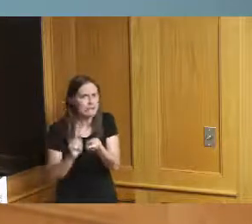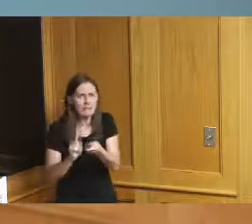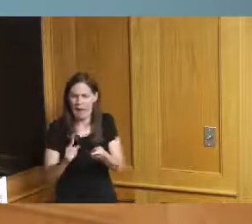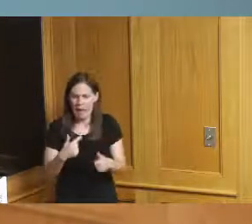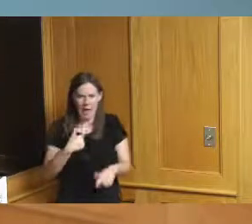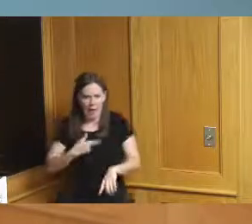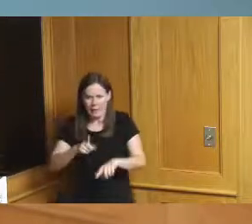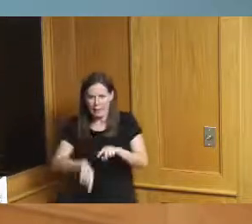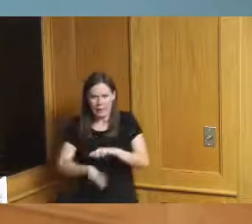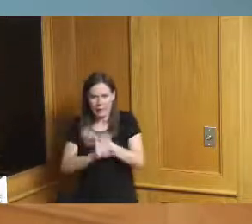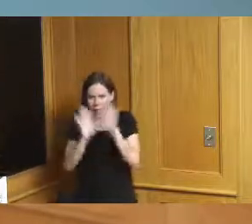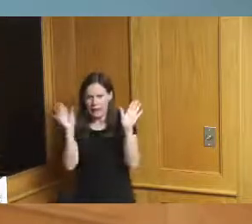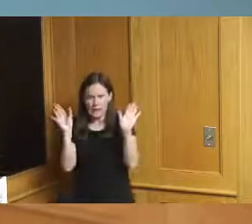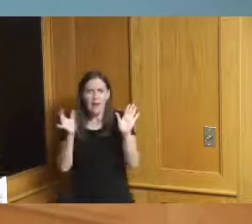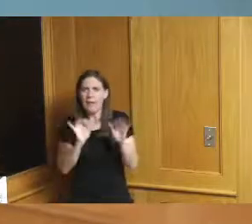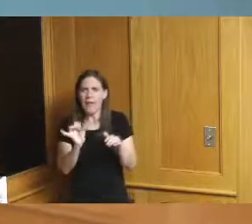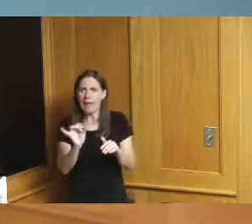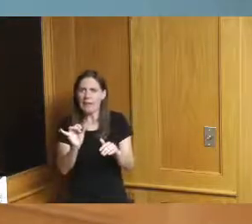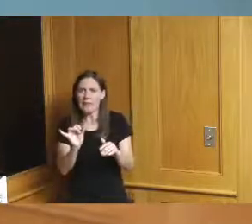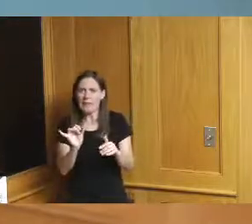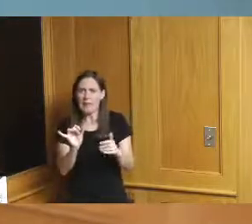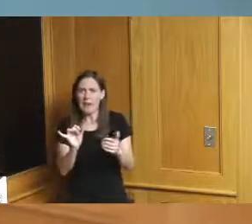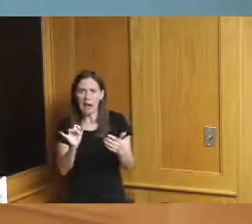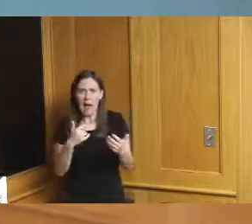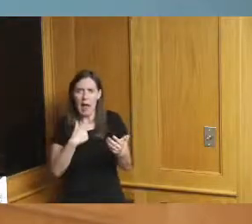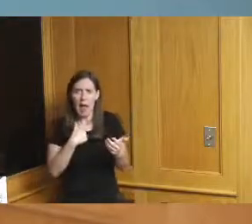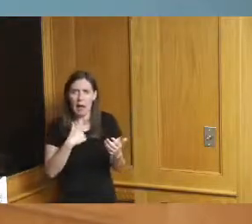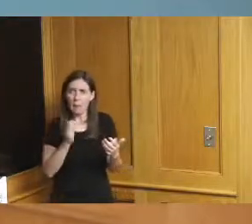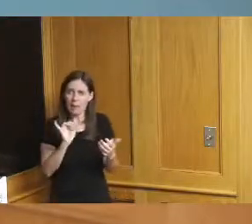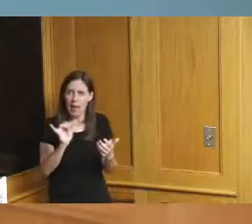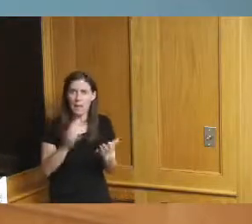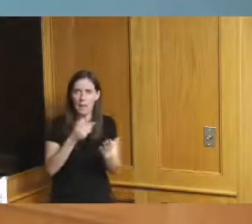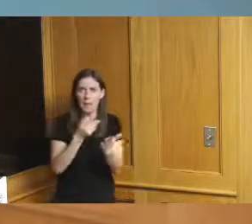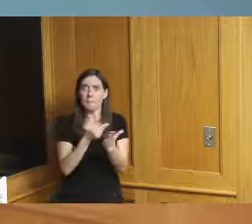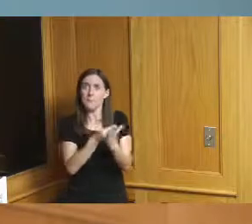buy got money for five dresses and i get there they only got two dresses I'm not gonna pay them